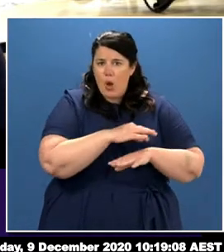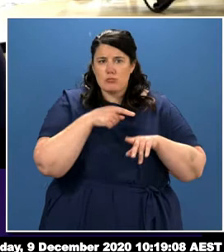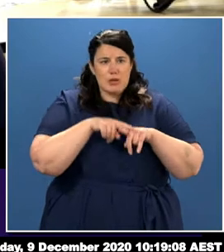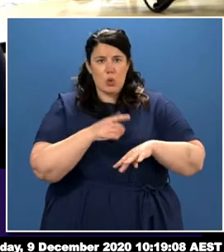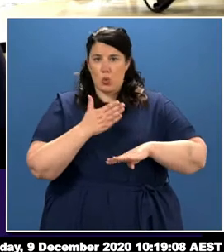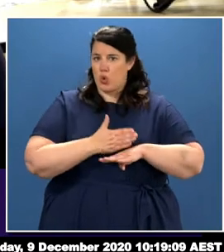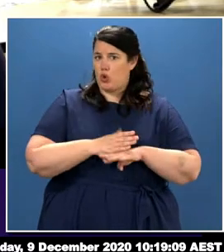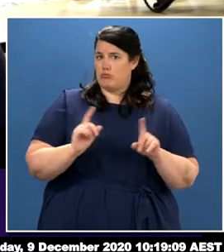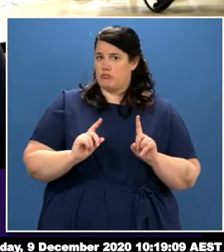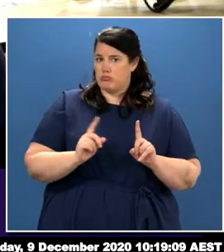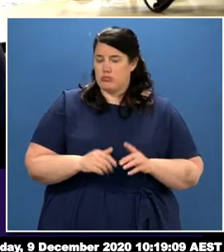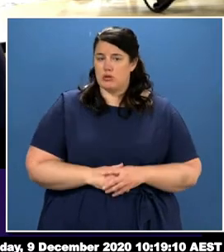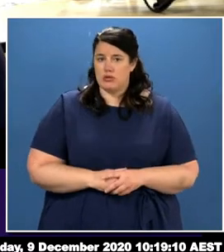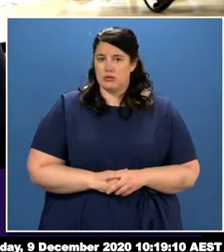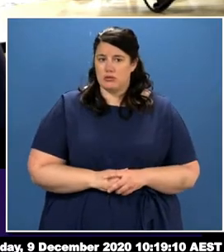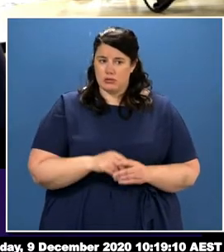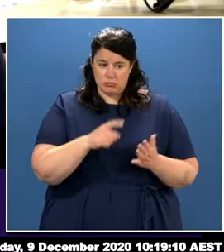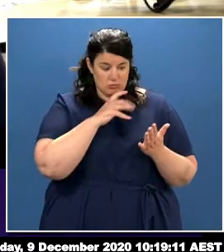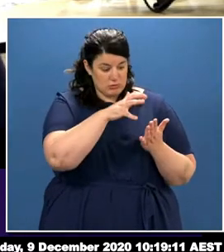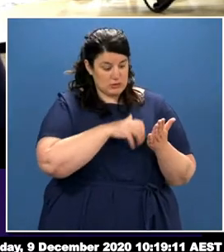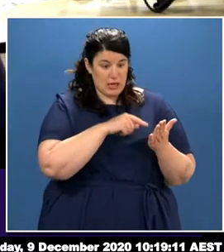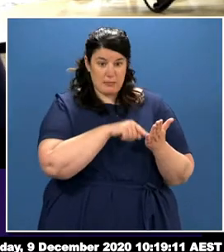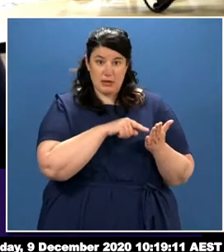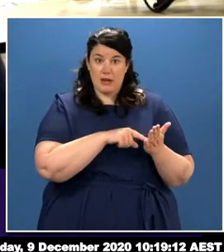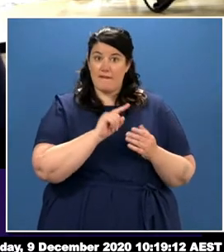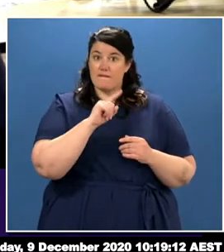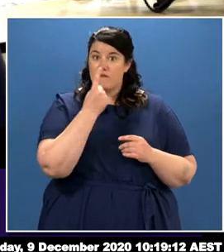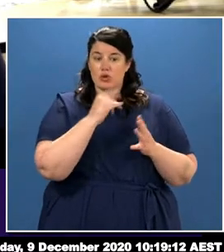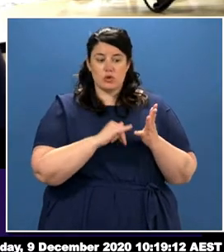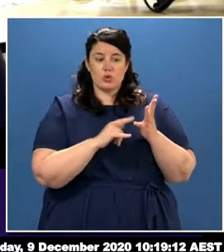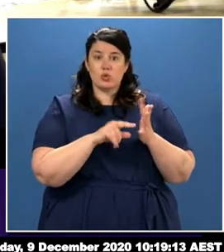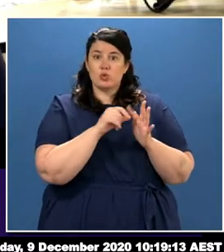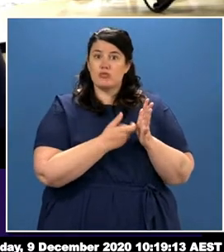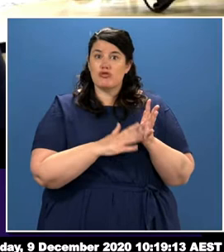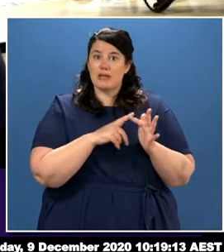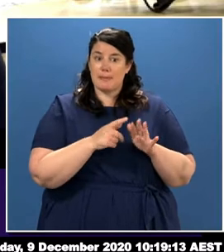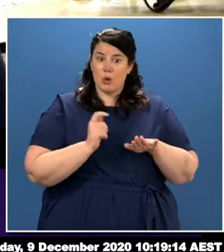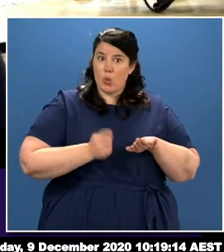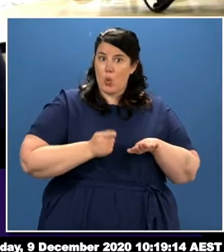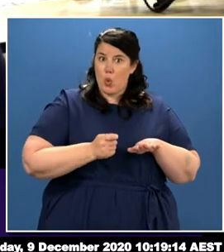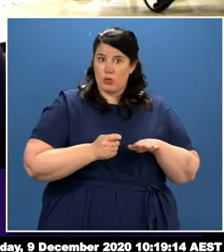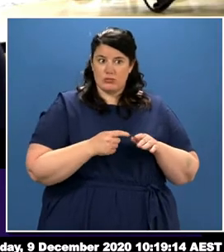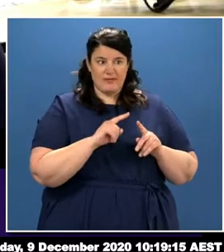You say in your statement that you had your first Supreme Court trial in 2018; is that right? Mm-hmm.